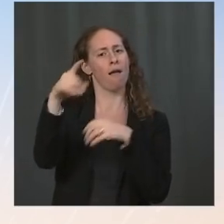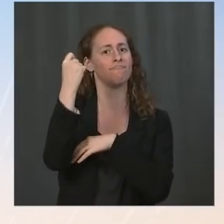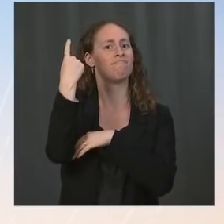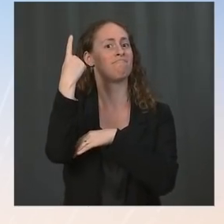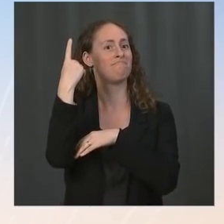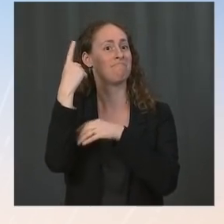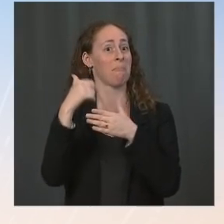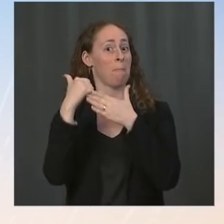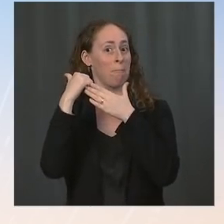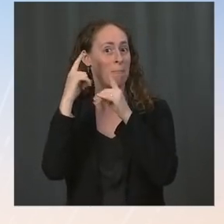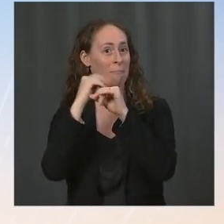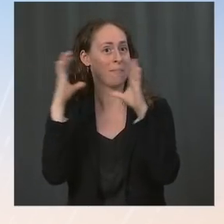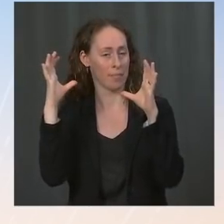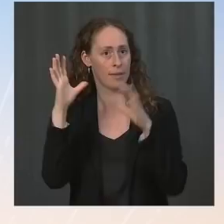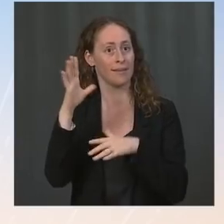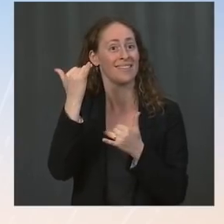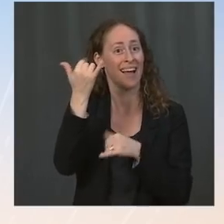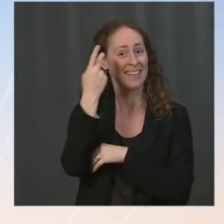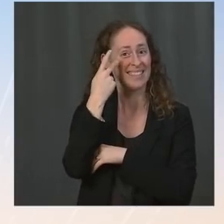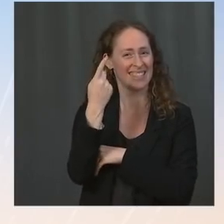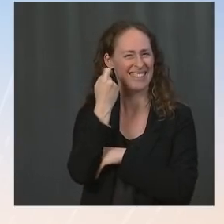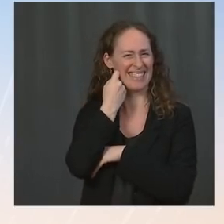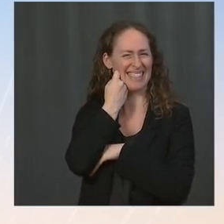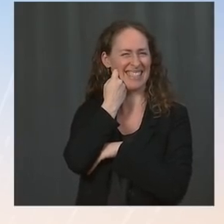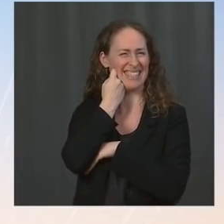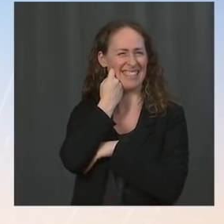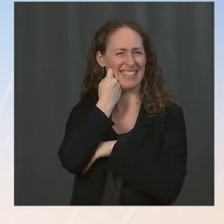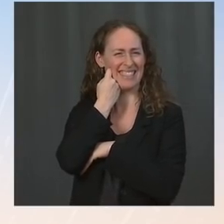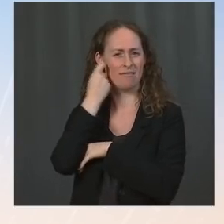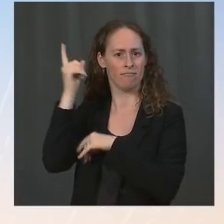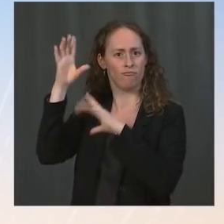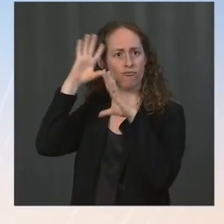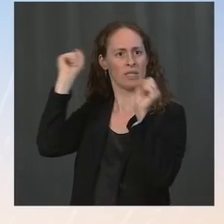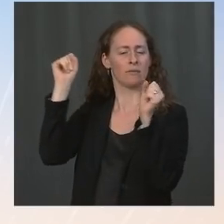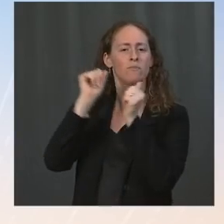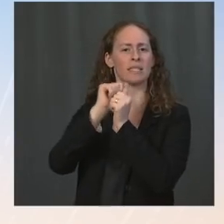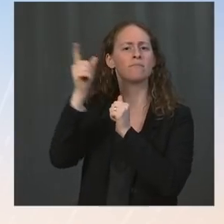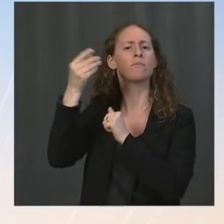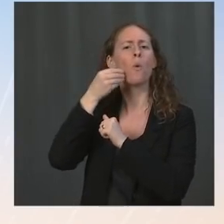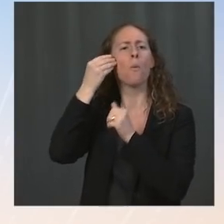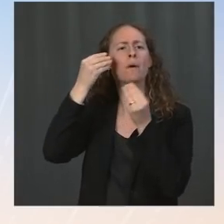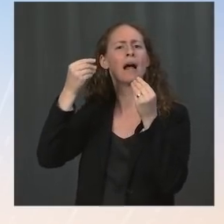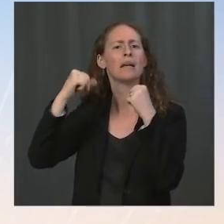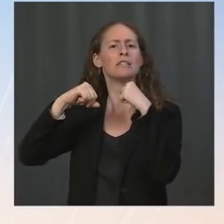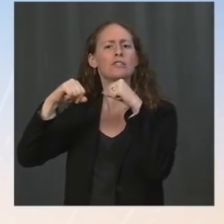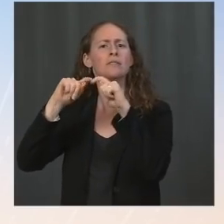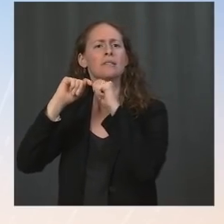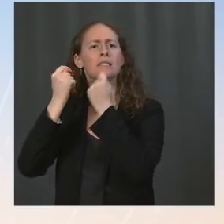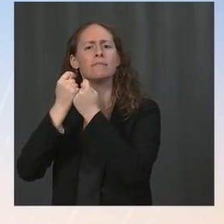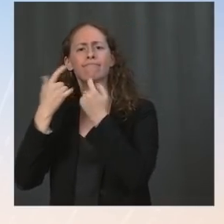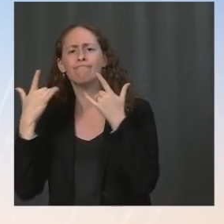the President and his Homeland Security team continue to monitor the impacts of Hurricane Ida, something that he was monitoring